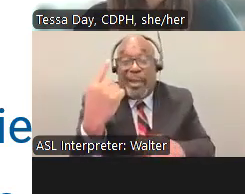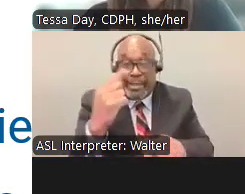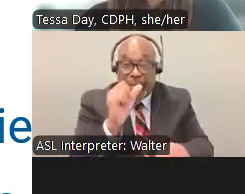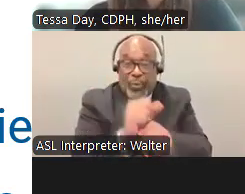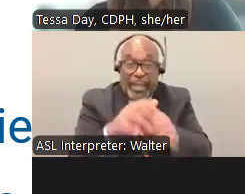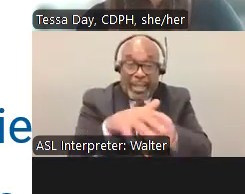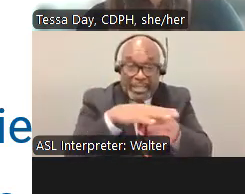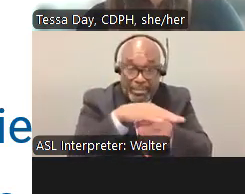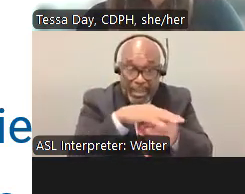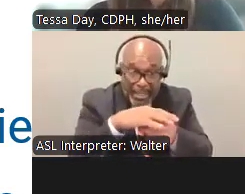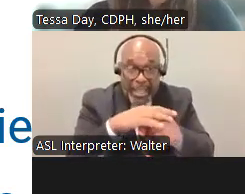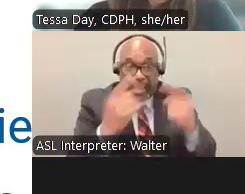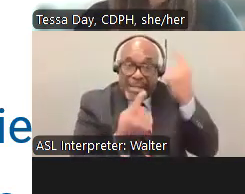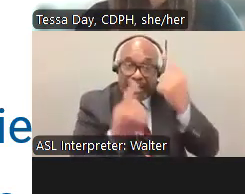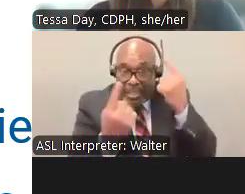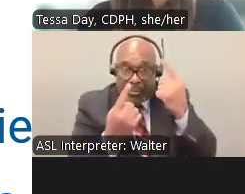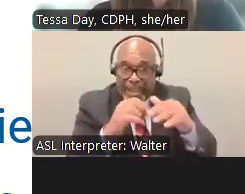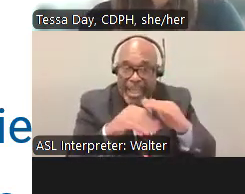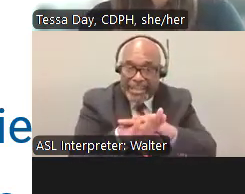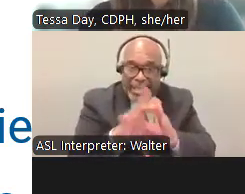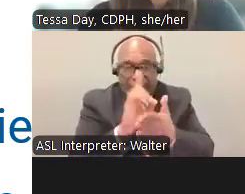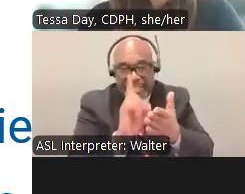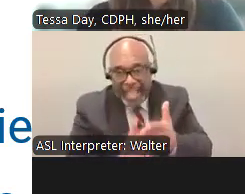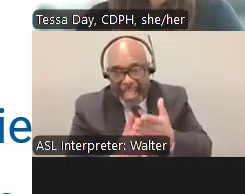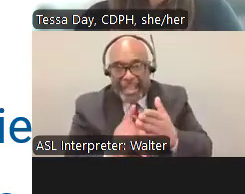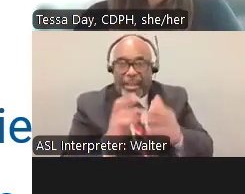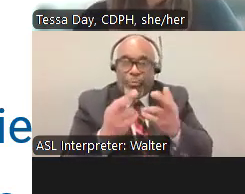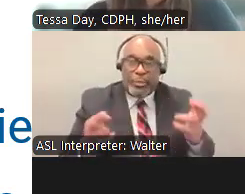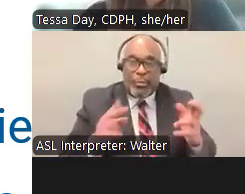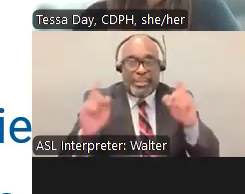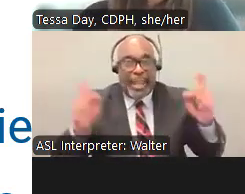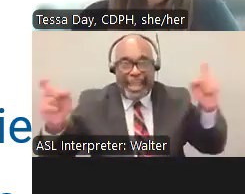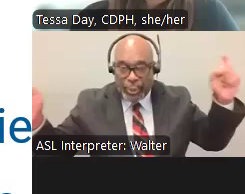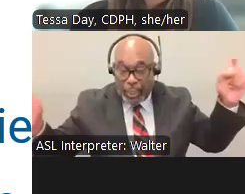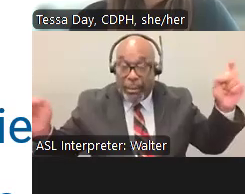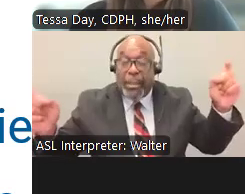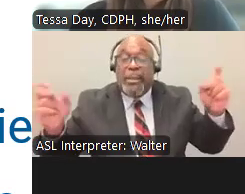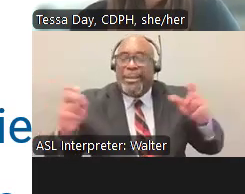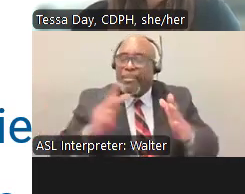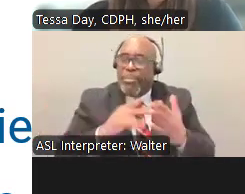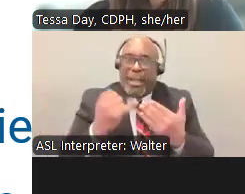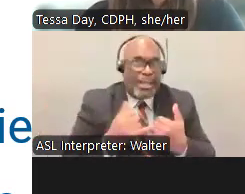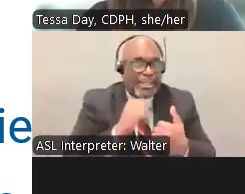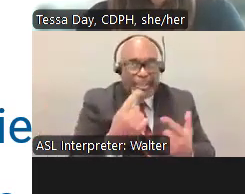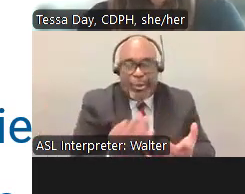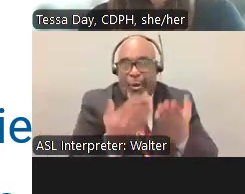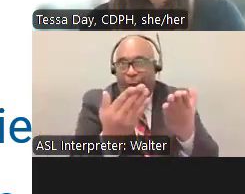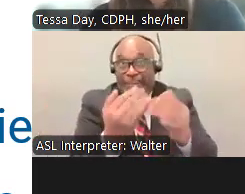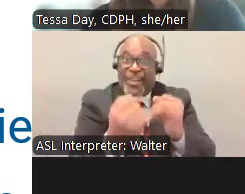13:37:45 they're considering access and 13:37:48 design and resource allocation. 13:37:49 So the project doesn't offer 13:37:51 final answers, but it offers a